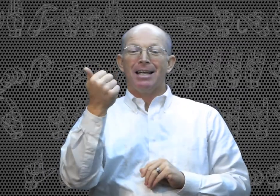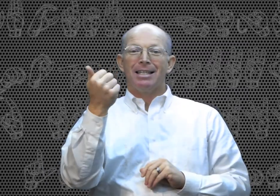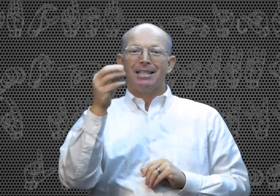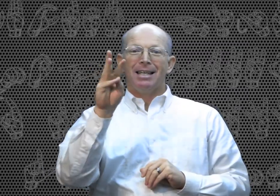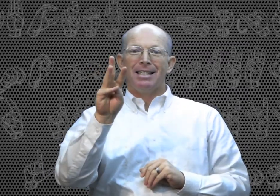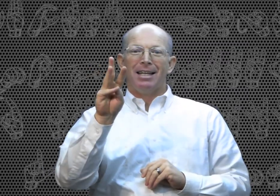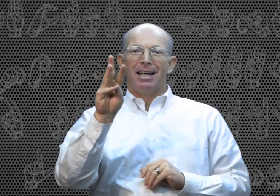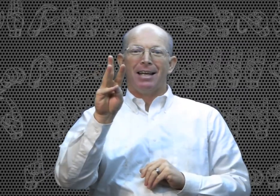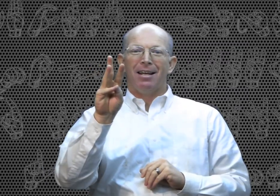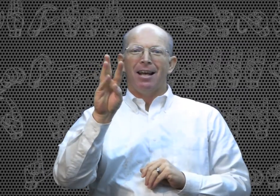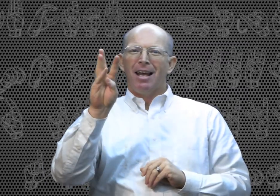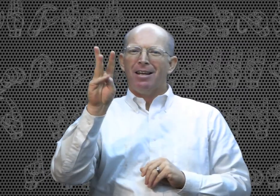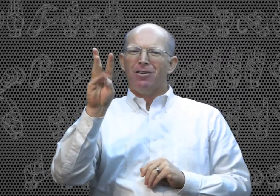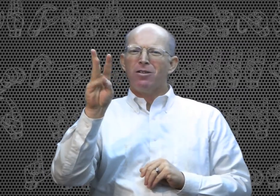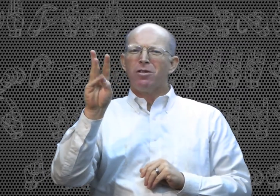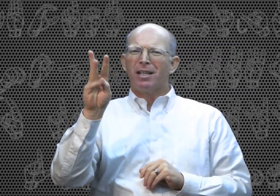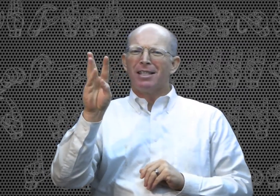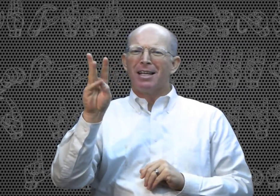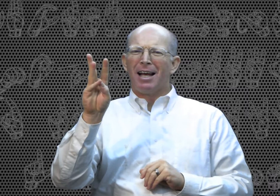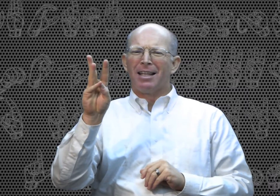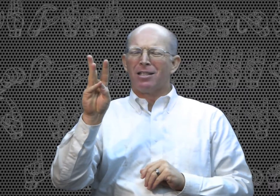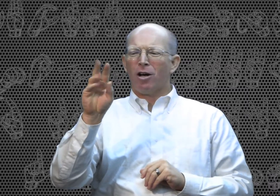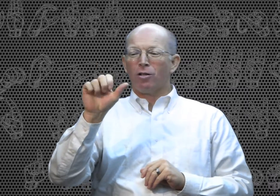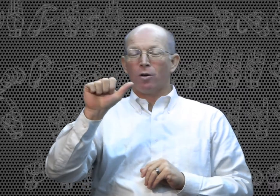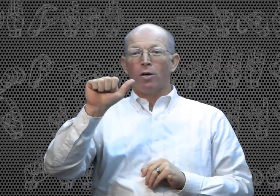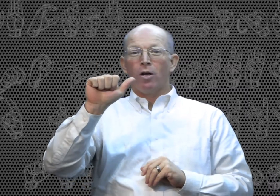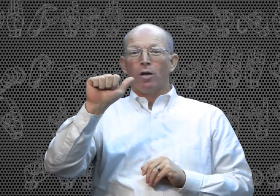Sixteen. You can do 16 like this also.